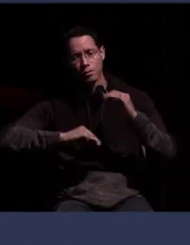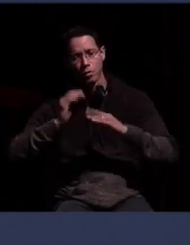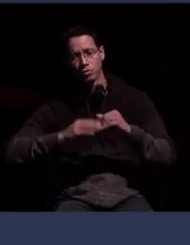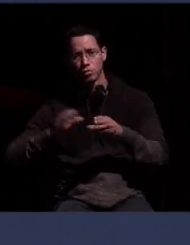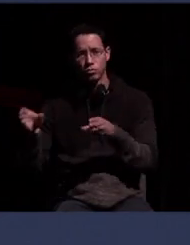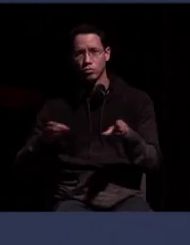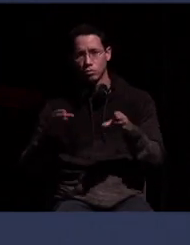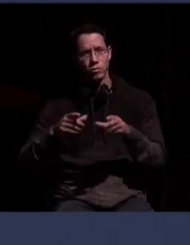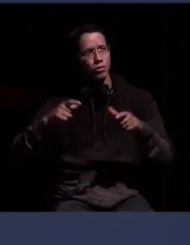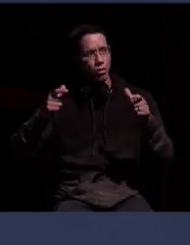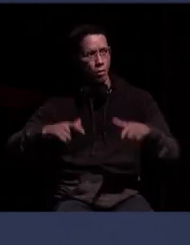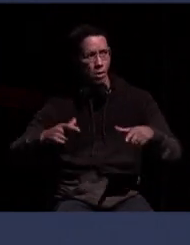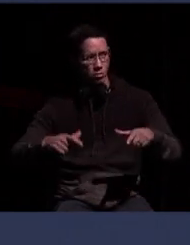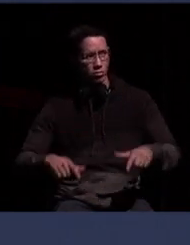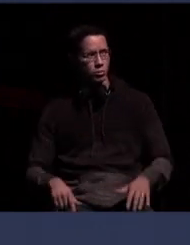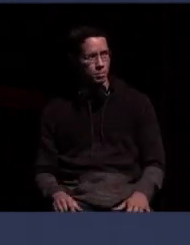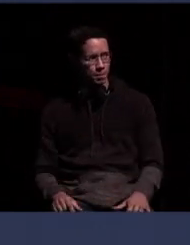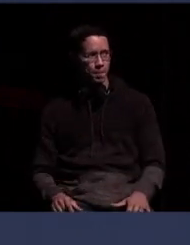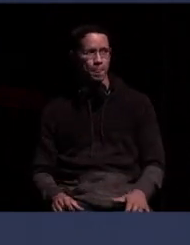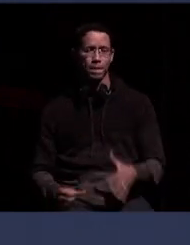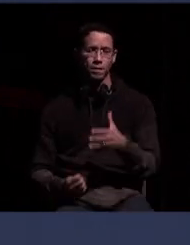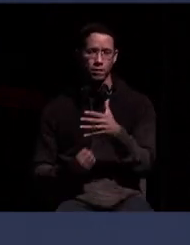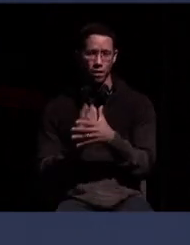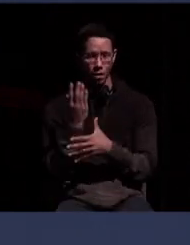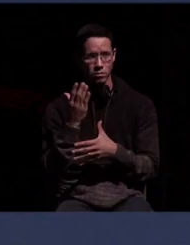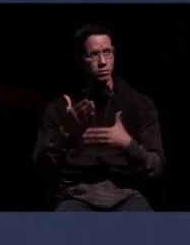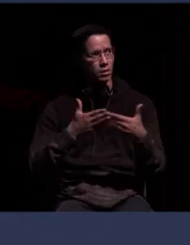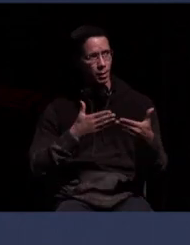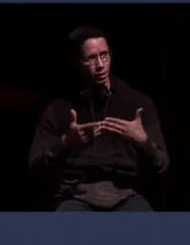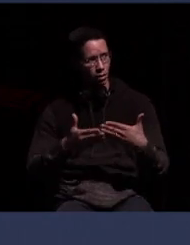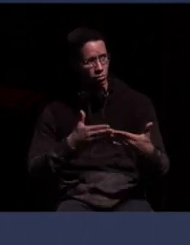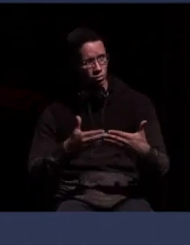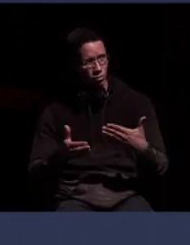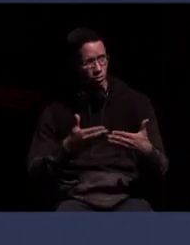that was born independent from local politics.